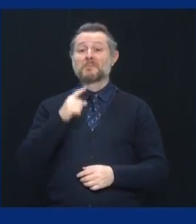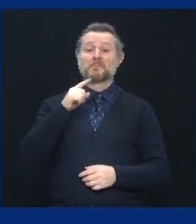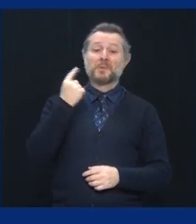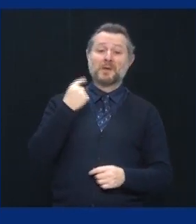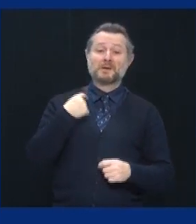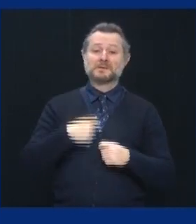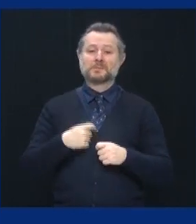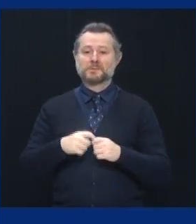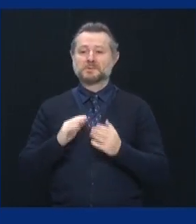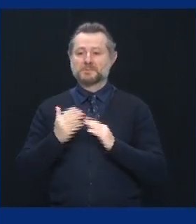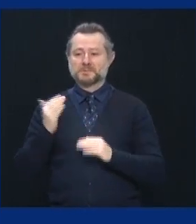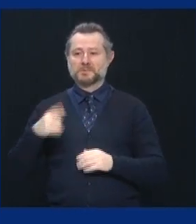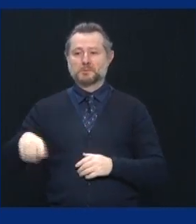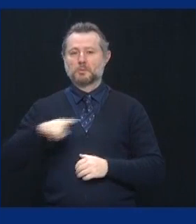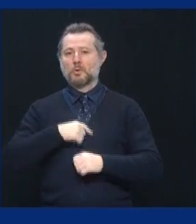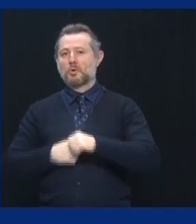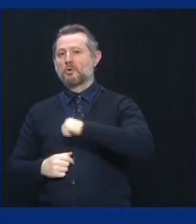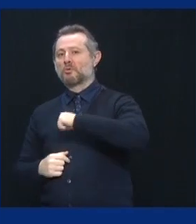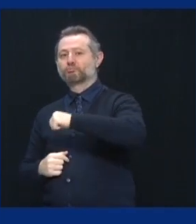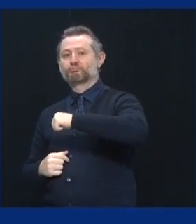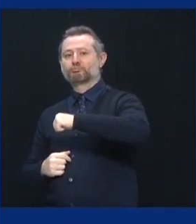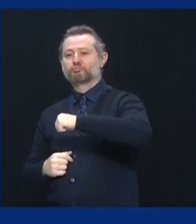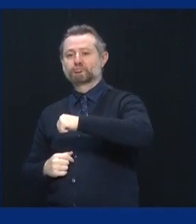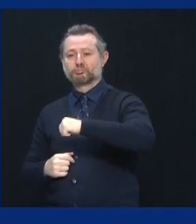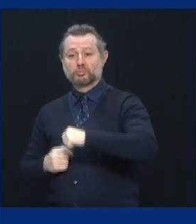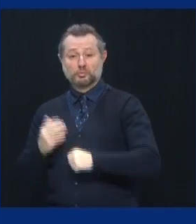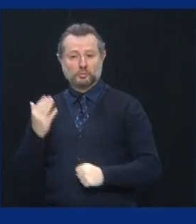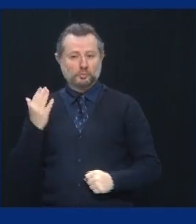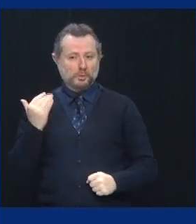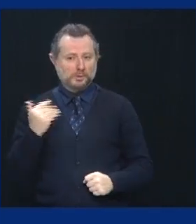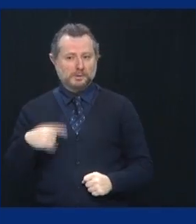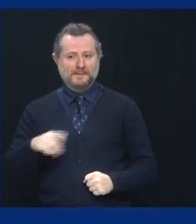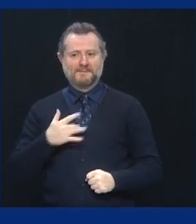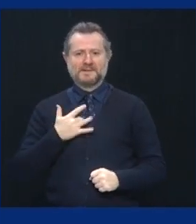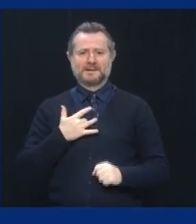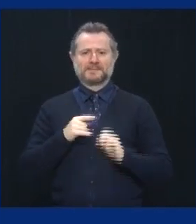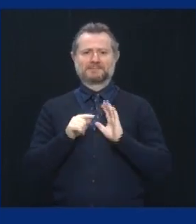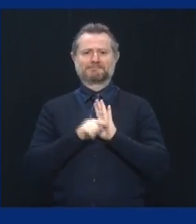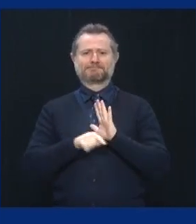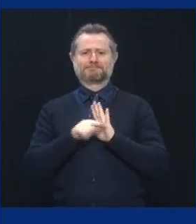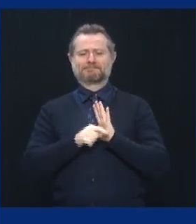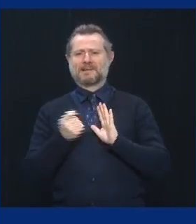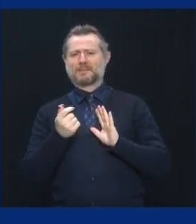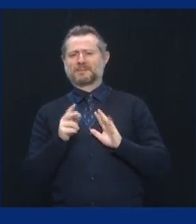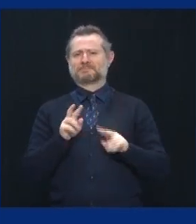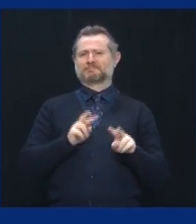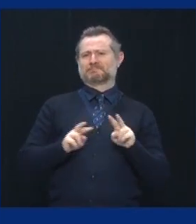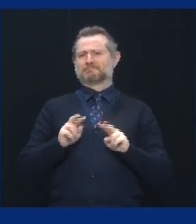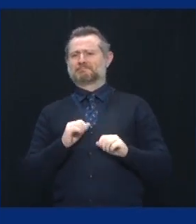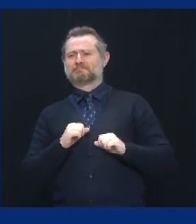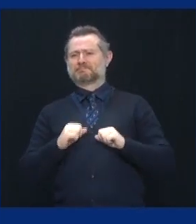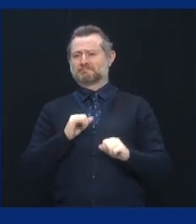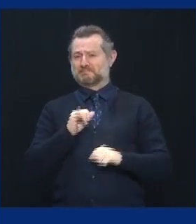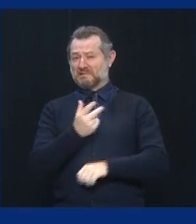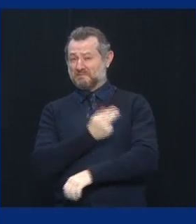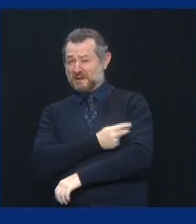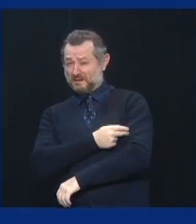IS A TECHNICAL GOVERNMENT TERM, H-I-N-E-Y, SOME DAY I'LL EXPLAIN WHAT IT MEANS.